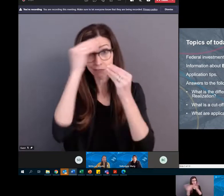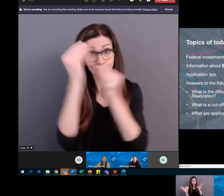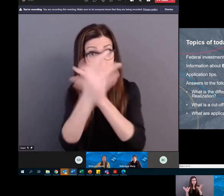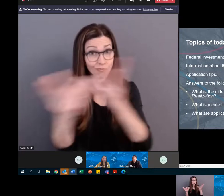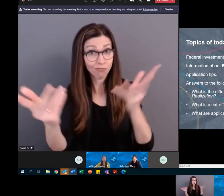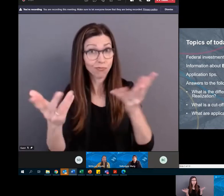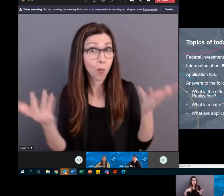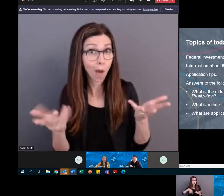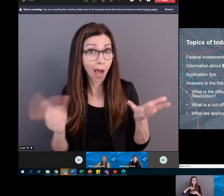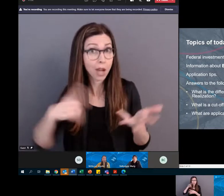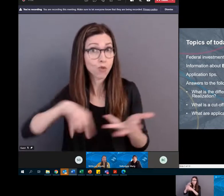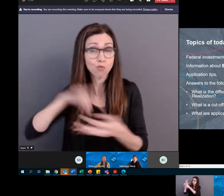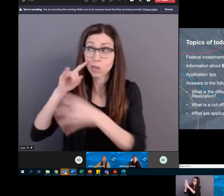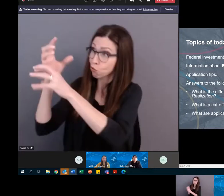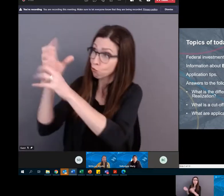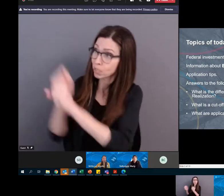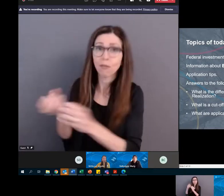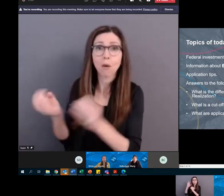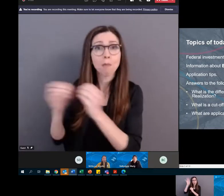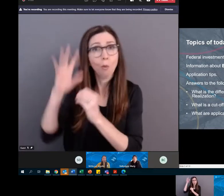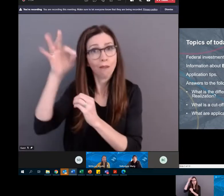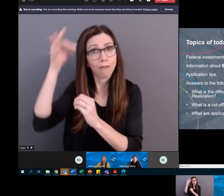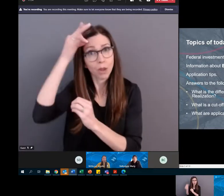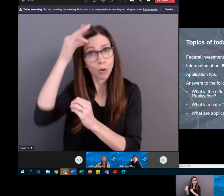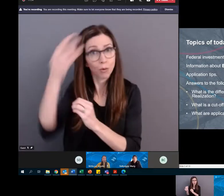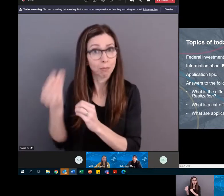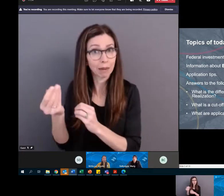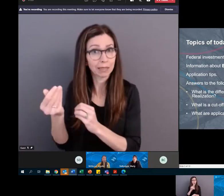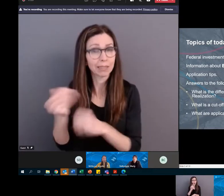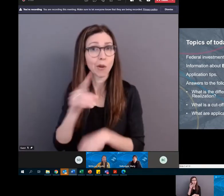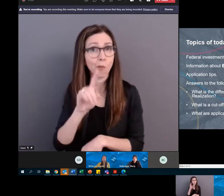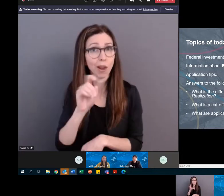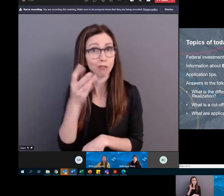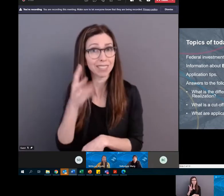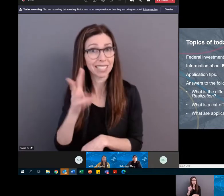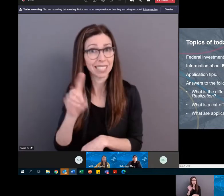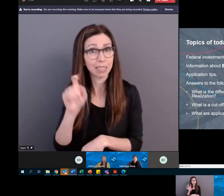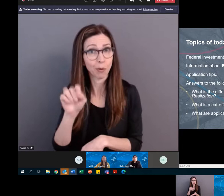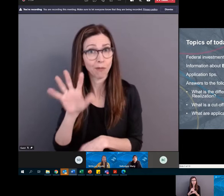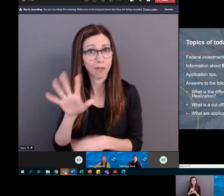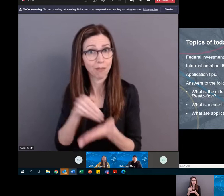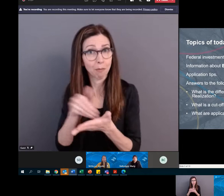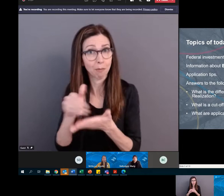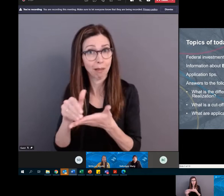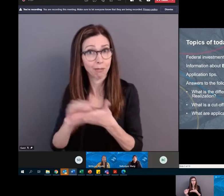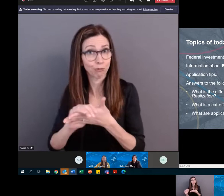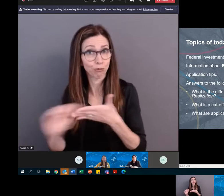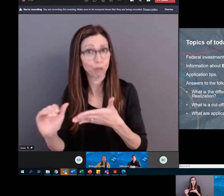additional federal investment of 116.5 million dollars